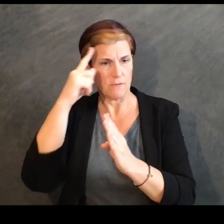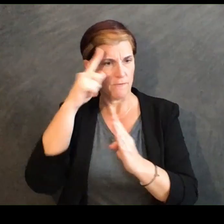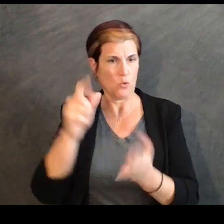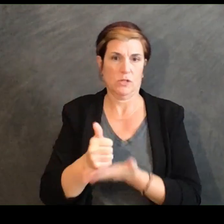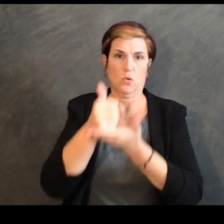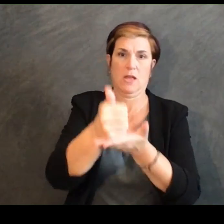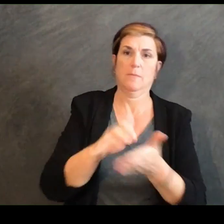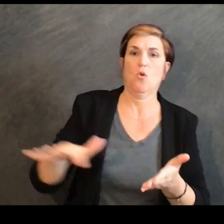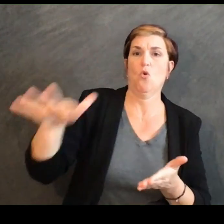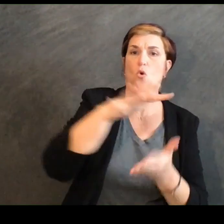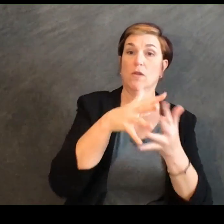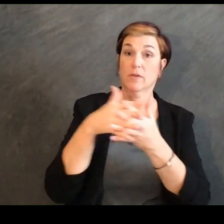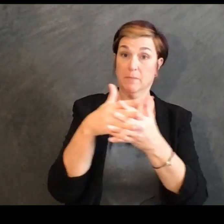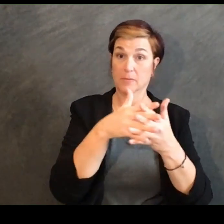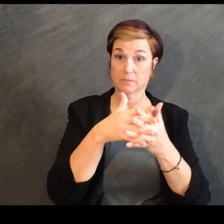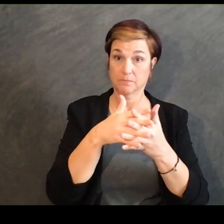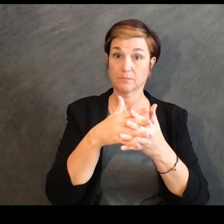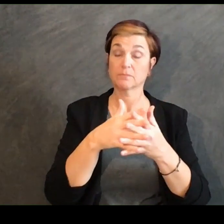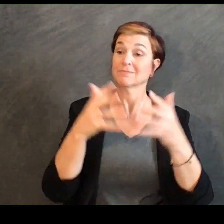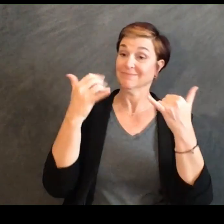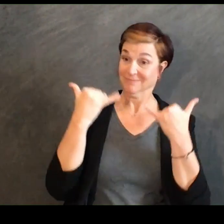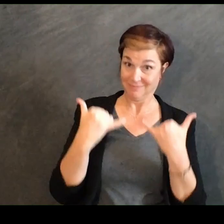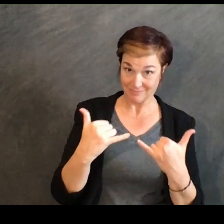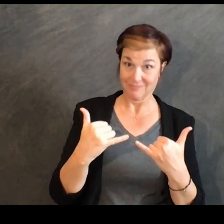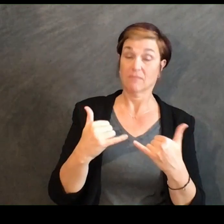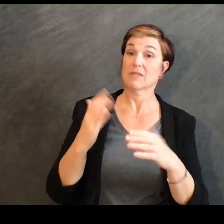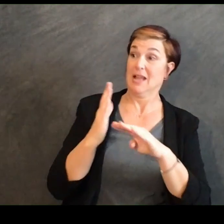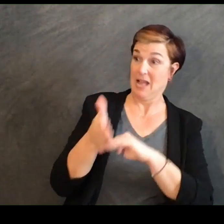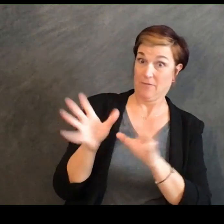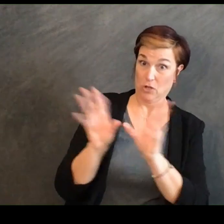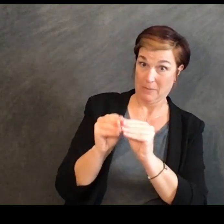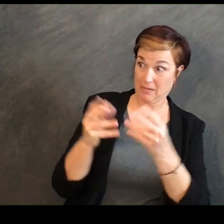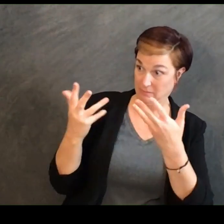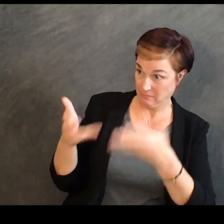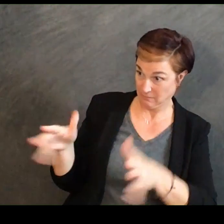taking up the charge immediately after the meeting and within seventy now at 72